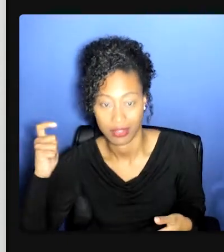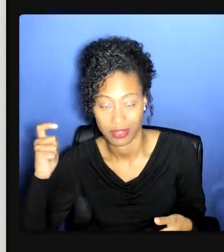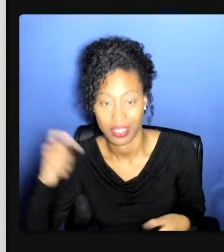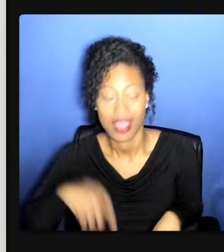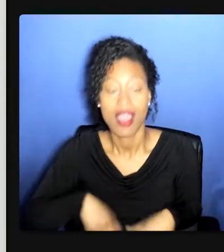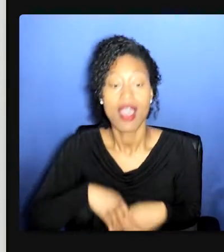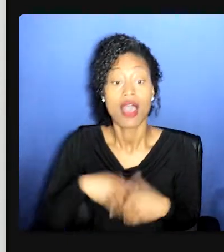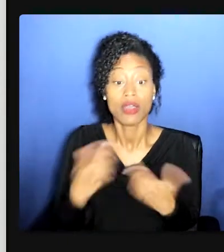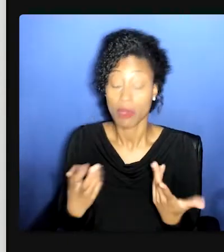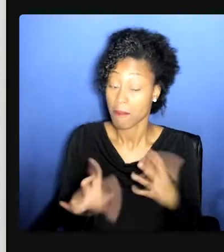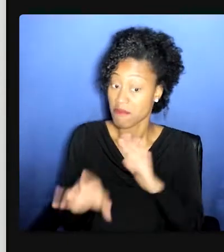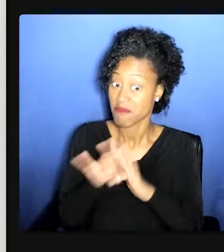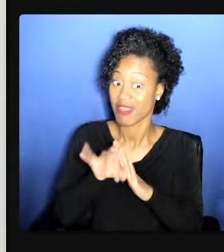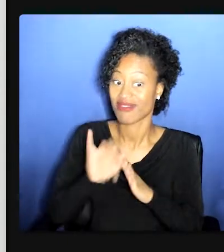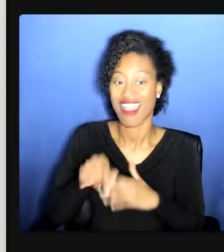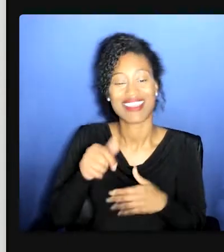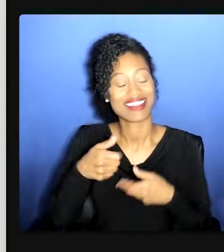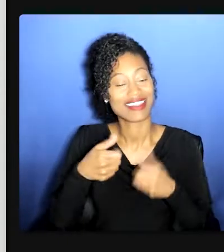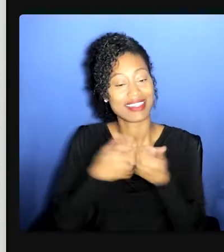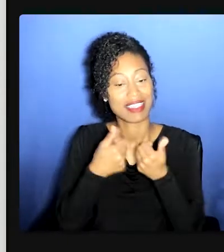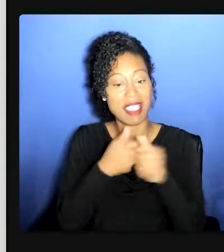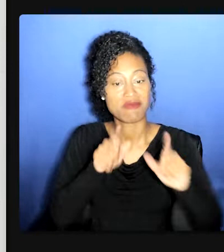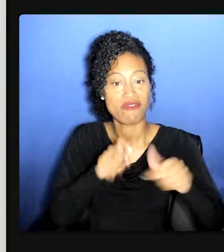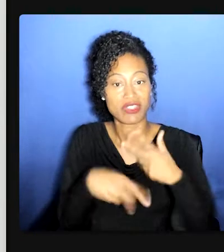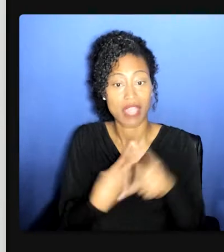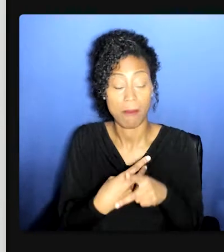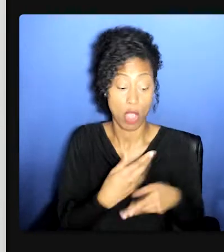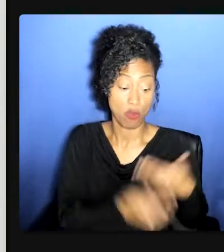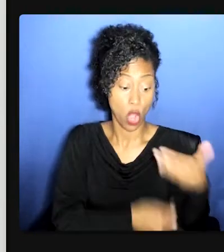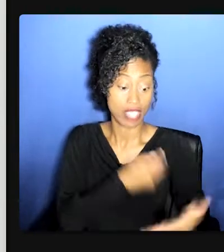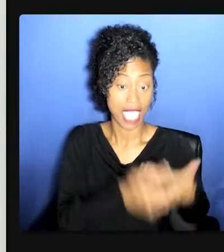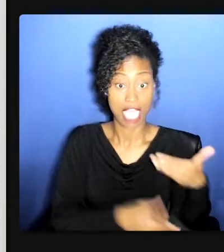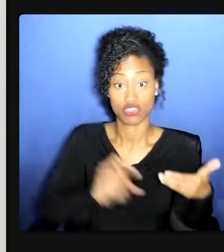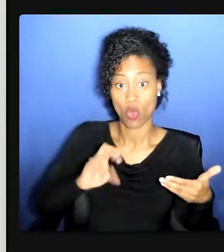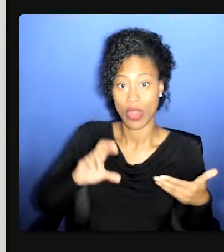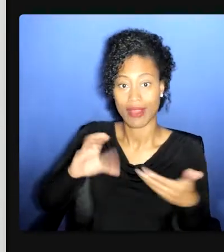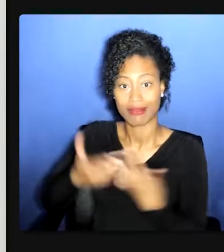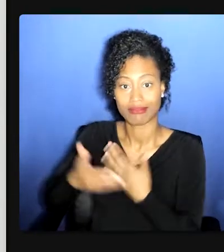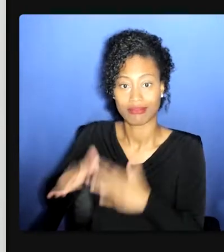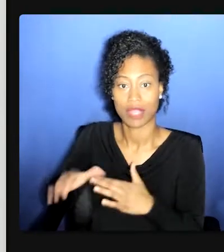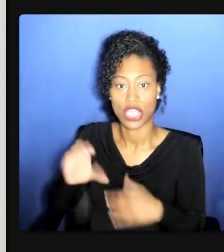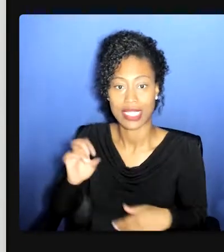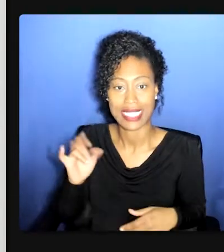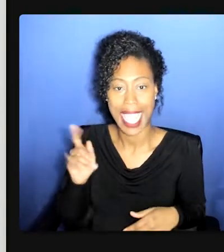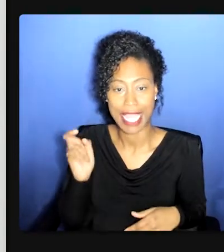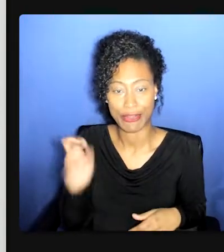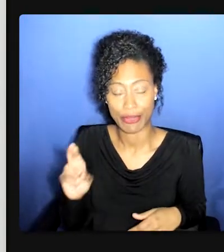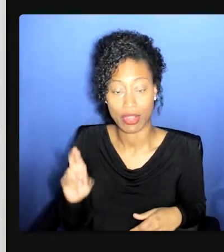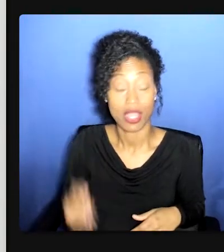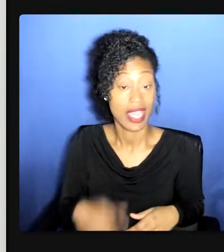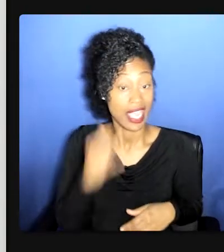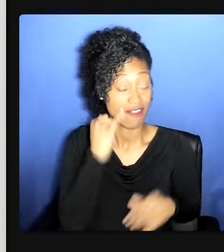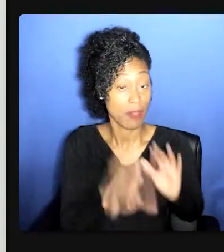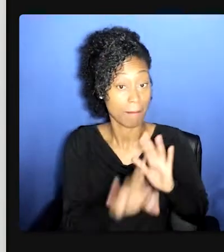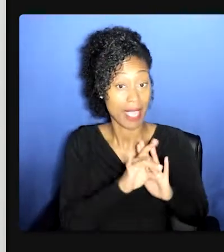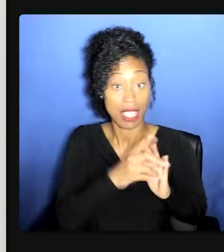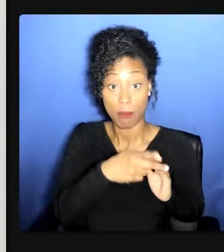Then we choose server type, either process or container. If you choose process